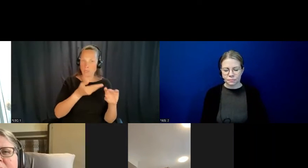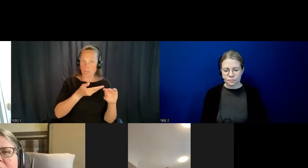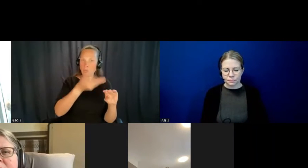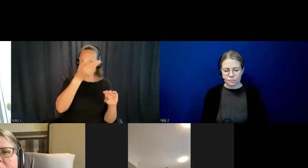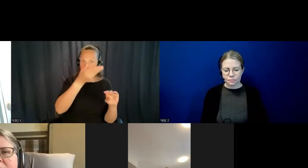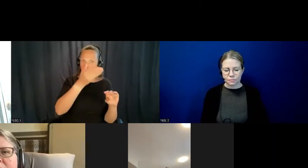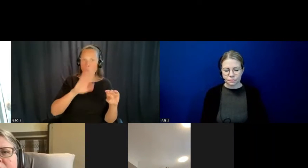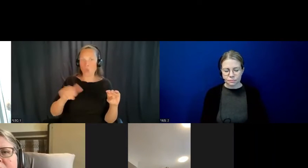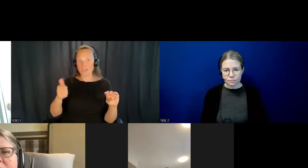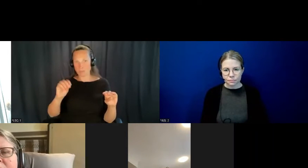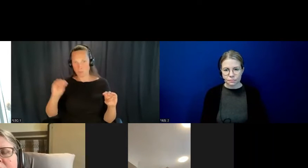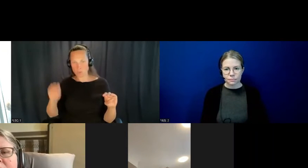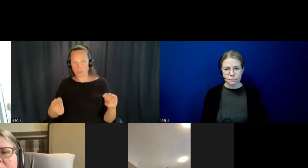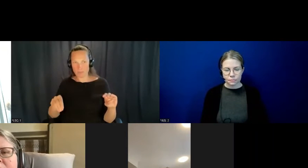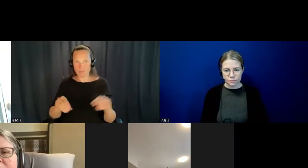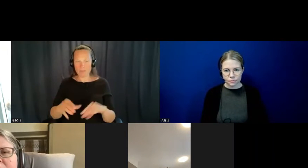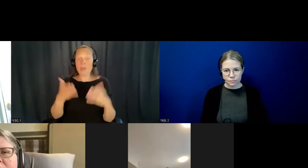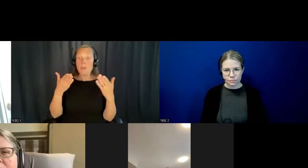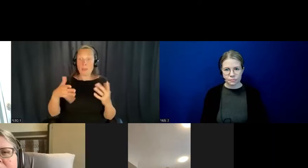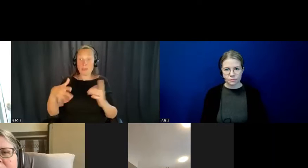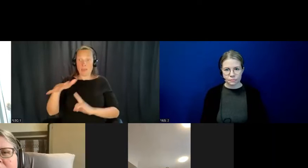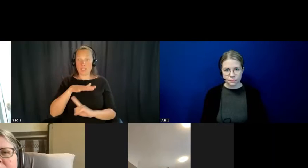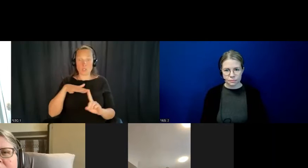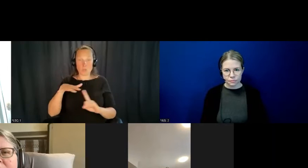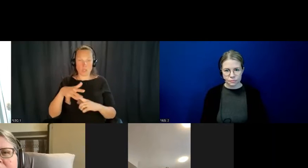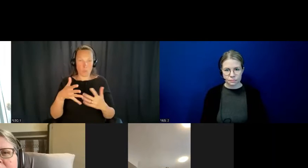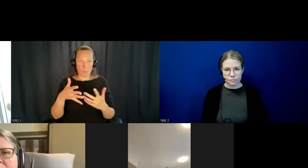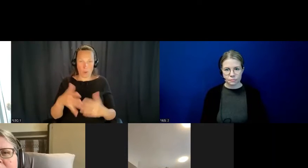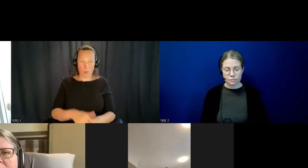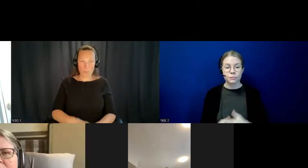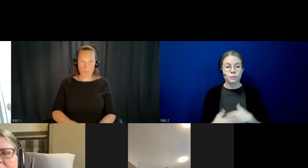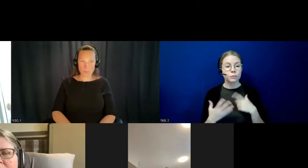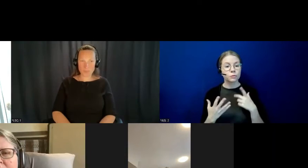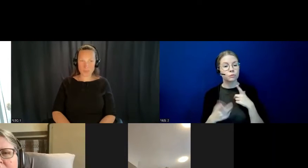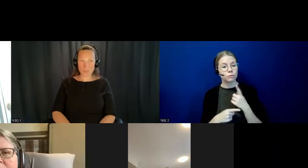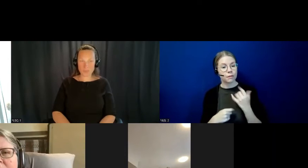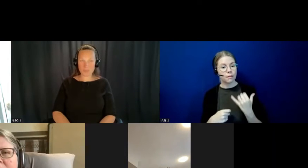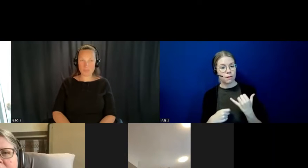WITH A FAIRLY - WITH THE LIBERALS AND THE NEW DEMOCRATS ENTERING INTO A KIND OF